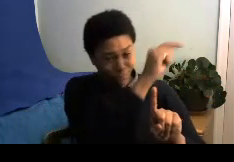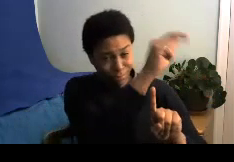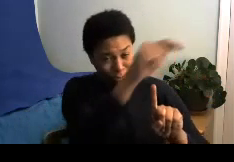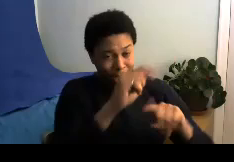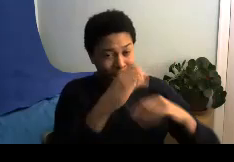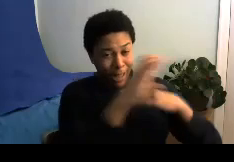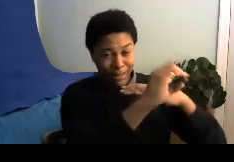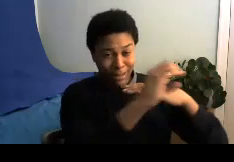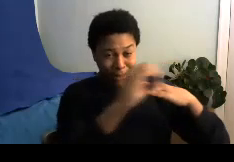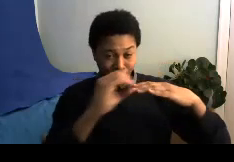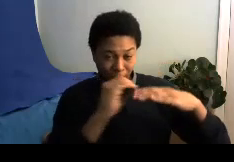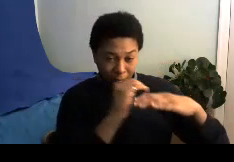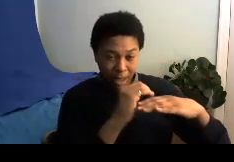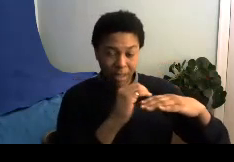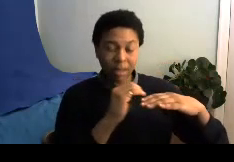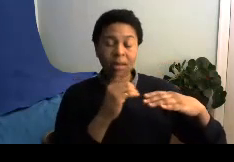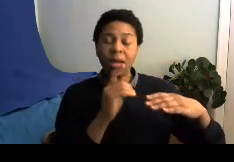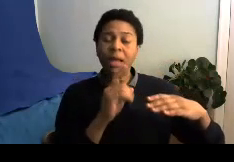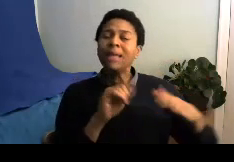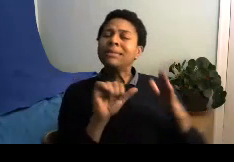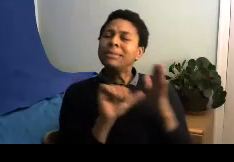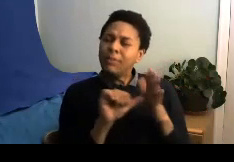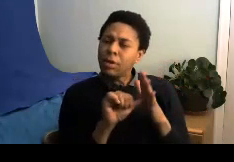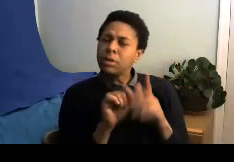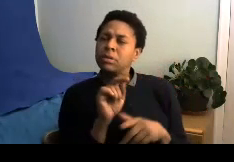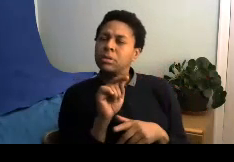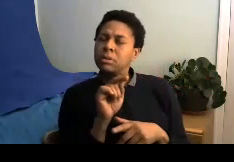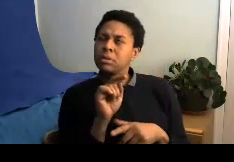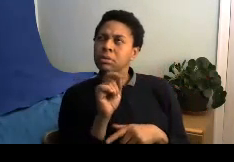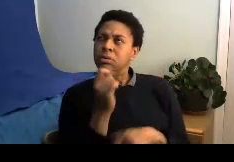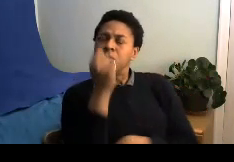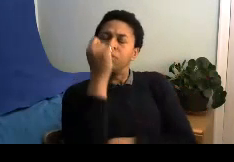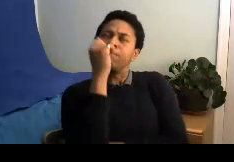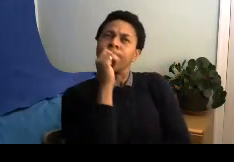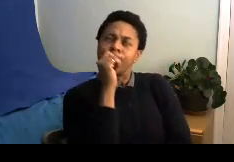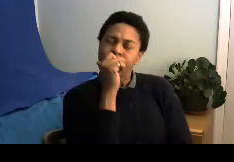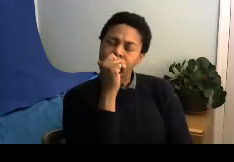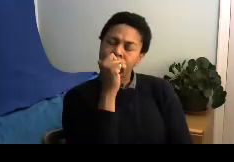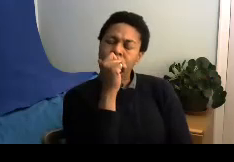it's kind of difficult to envisage, like, the majority